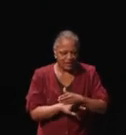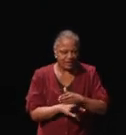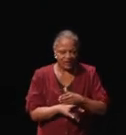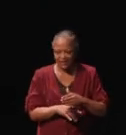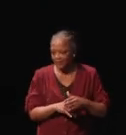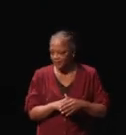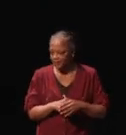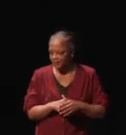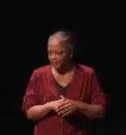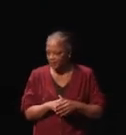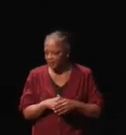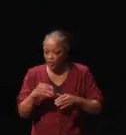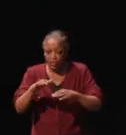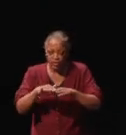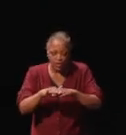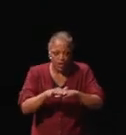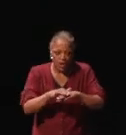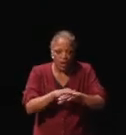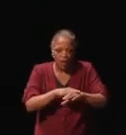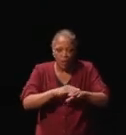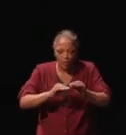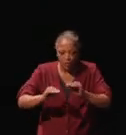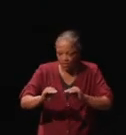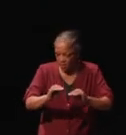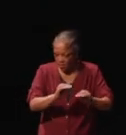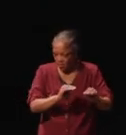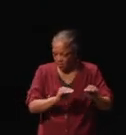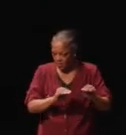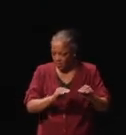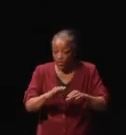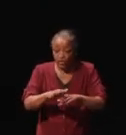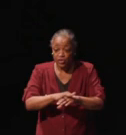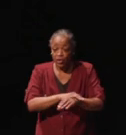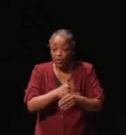This is a slow motion device, slow games down.